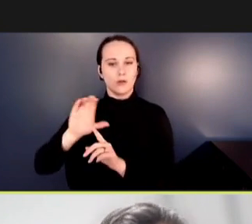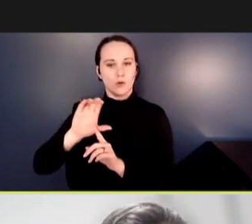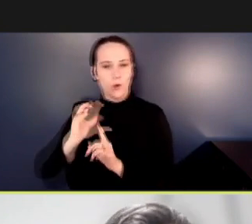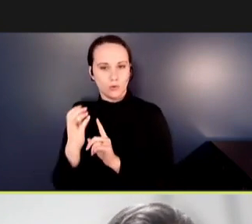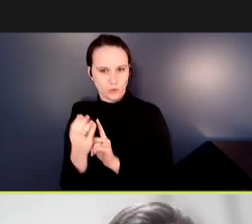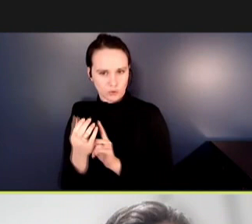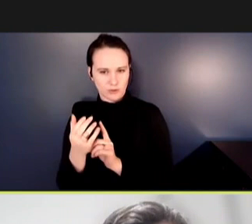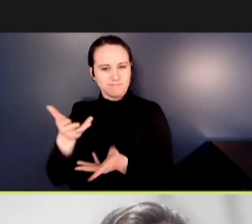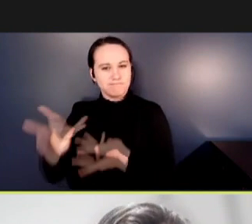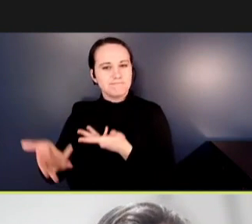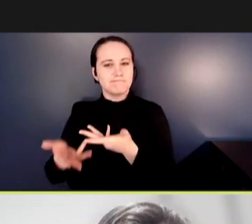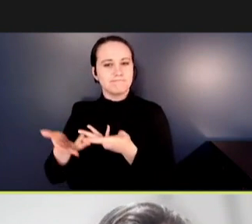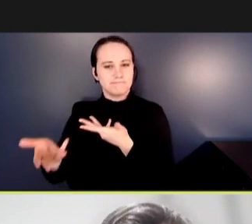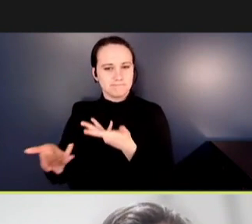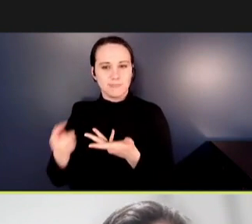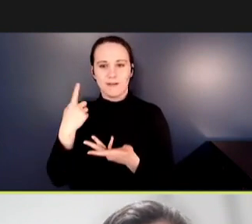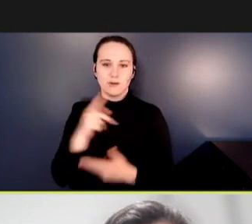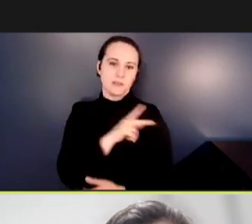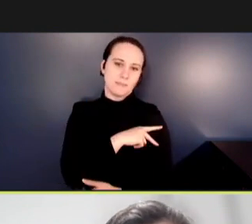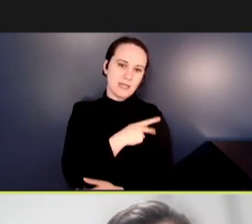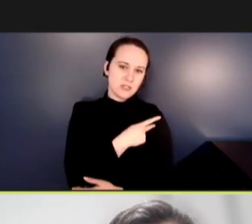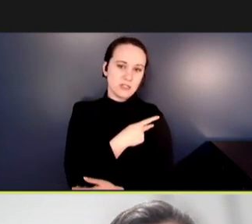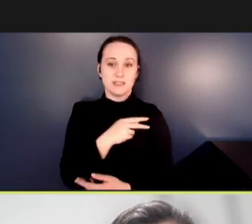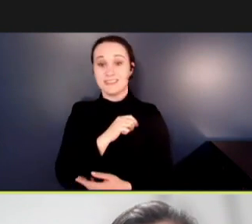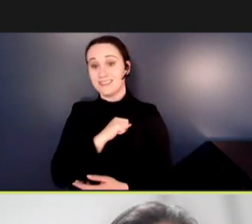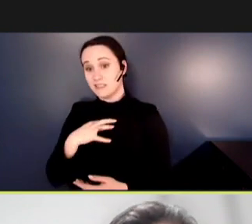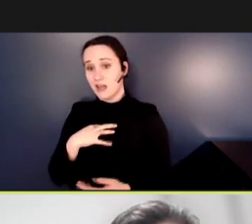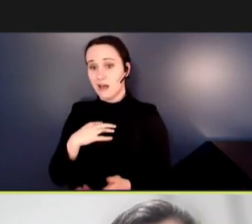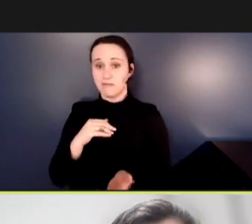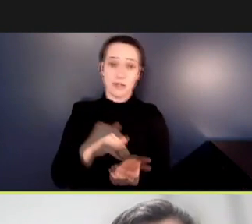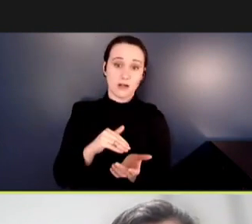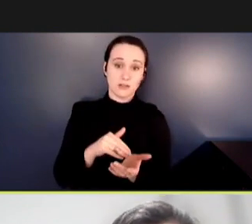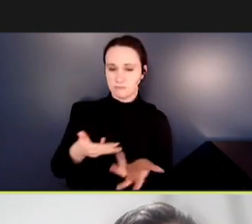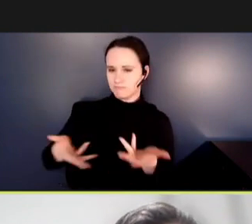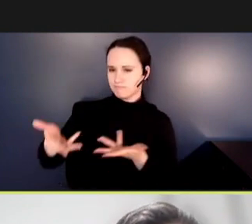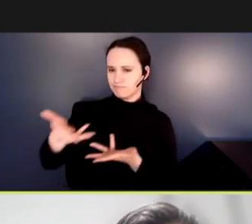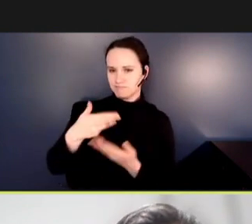care providers and their staff. I think that we all have the best interest of the mother